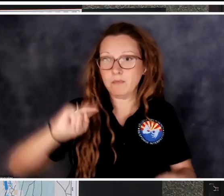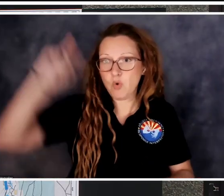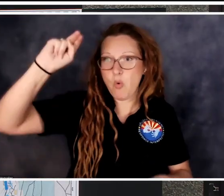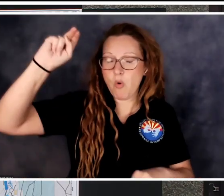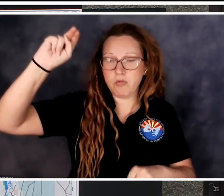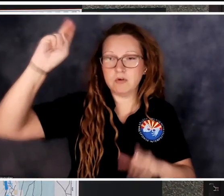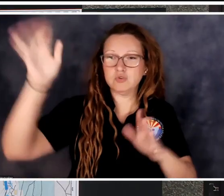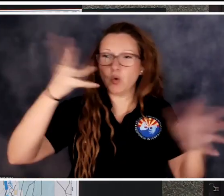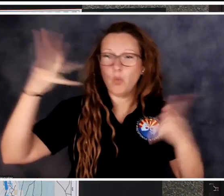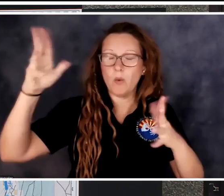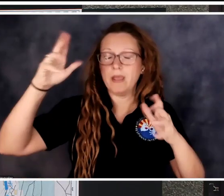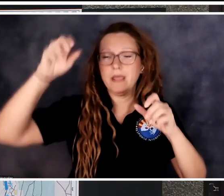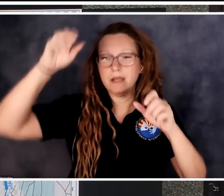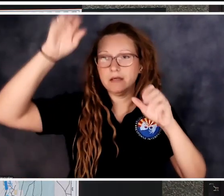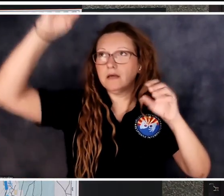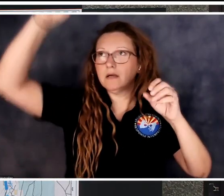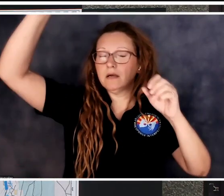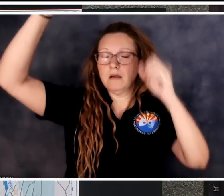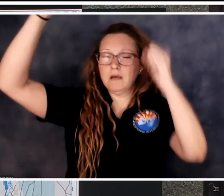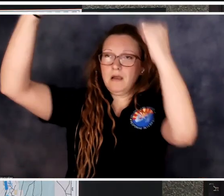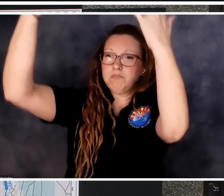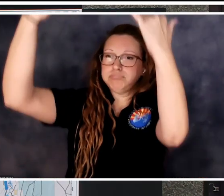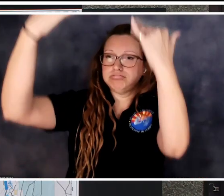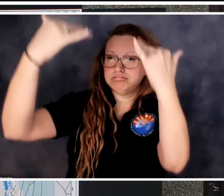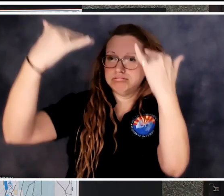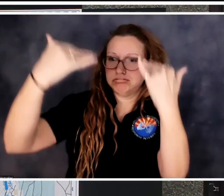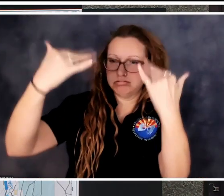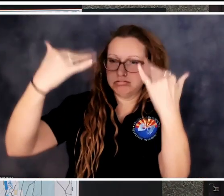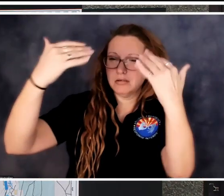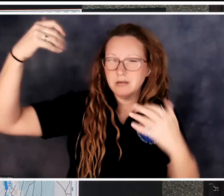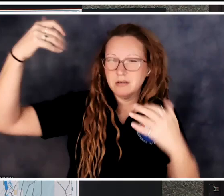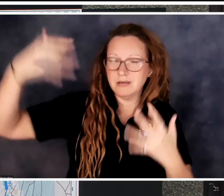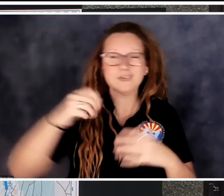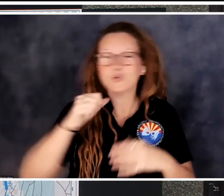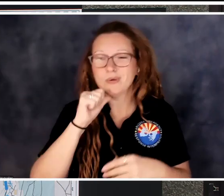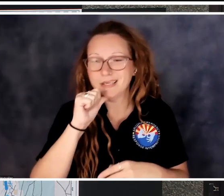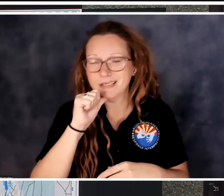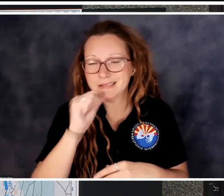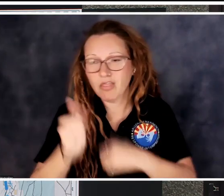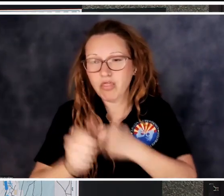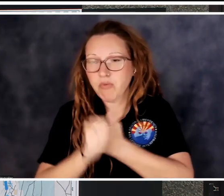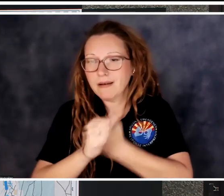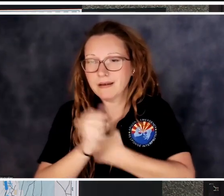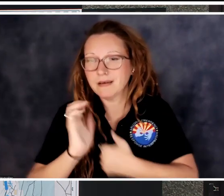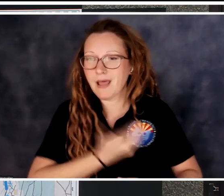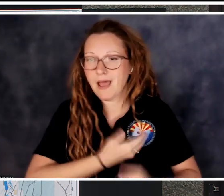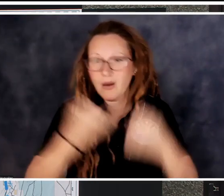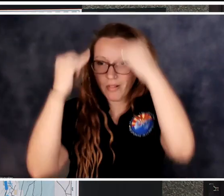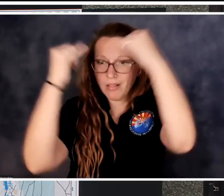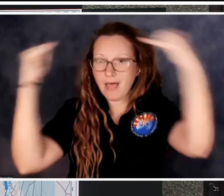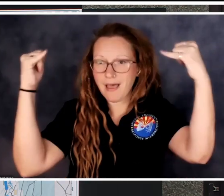when the fire was making some advancements so that was beneficial for that area as far as not threatening the line